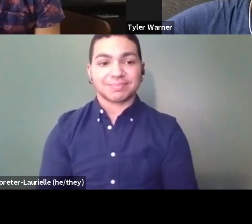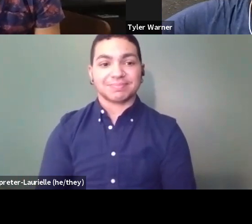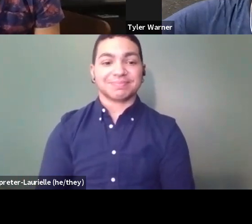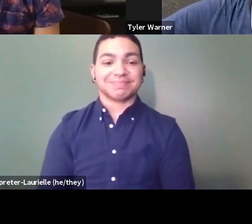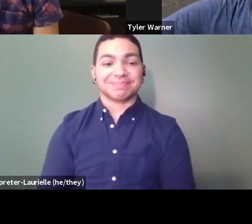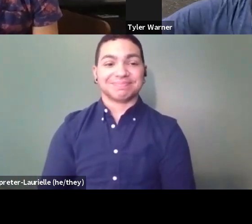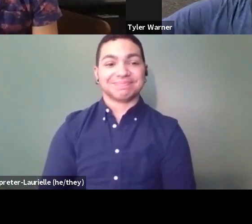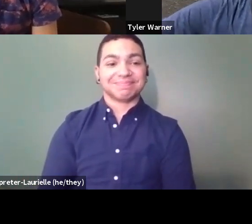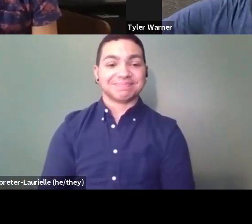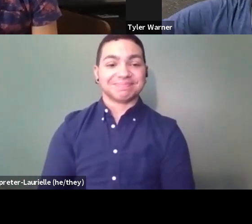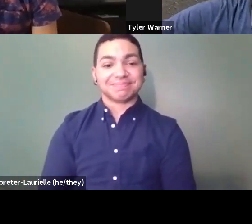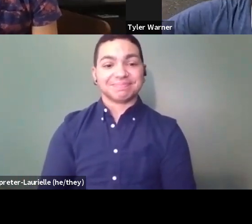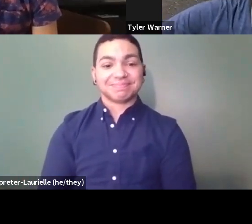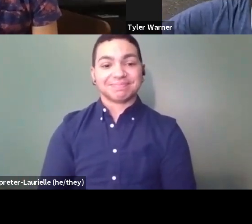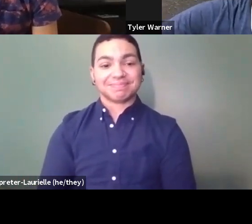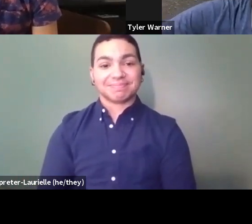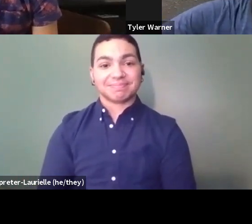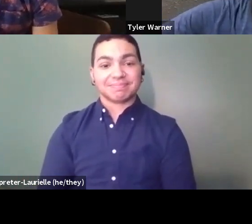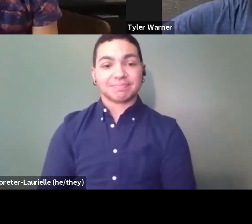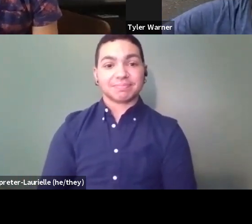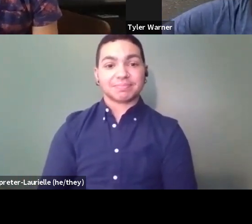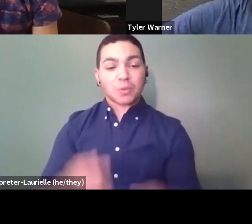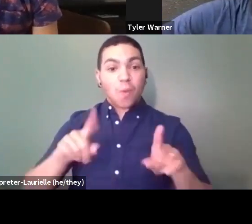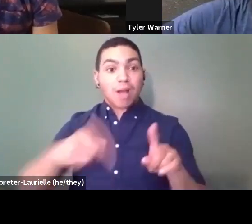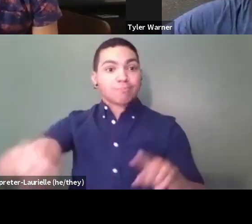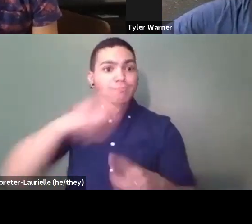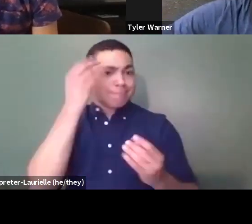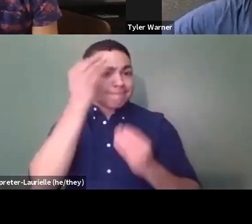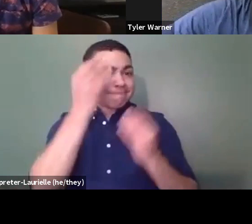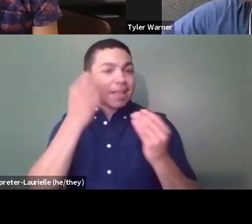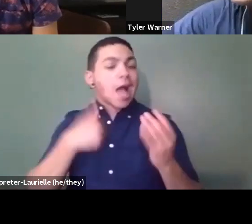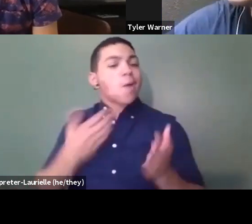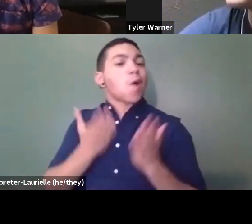have not heard from people my age. It's just so expansive.